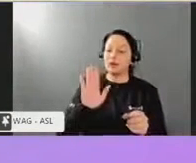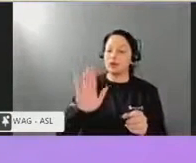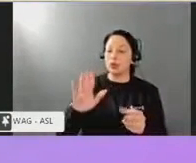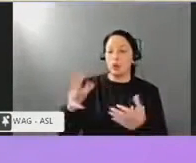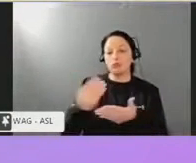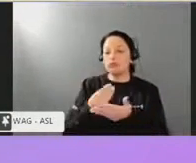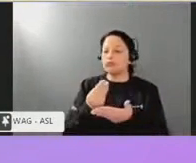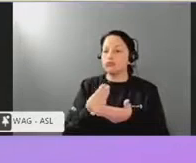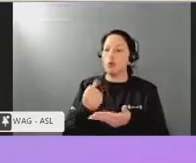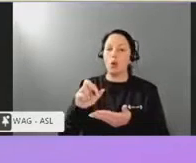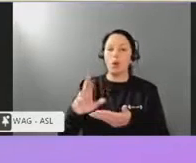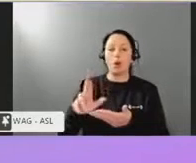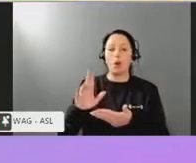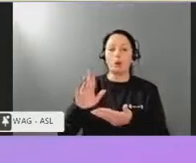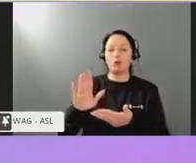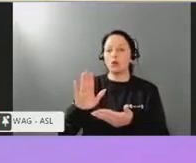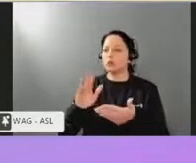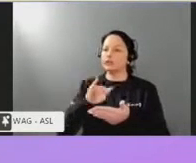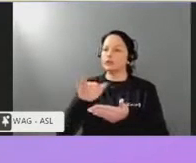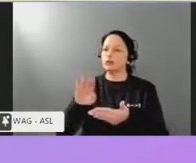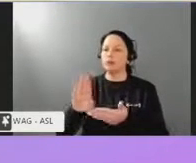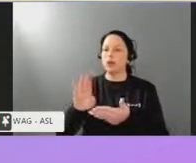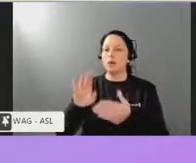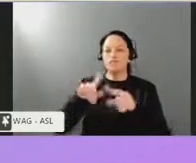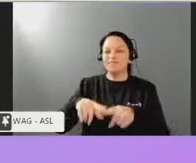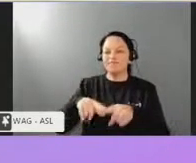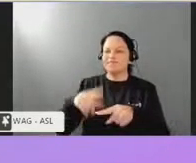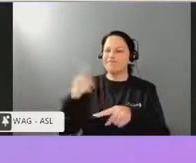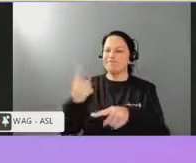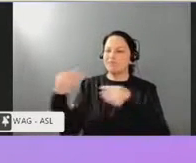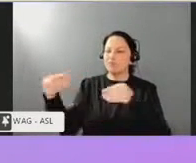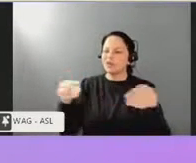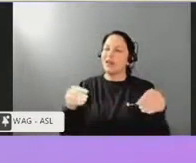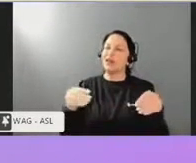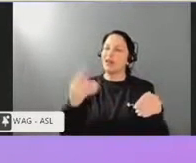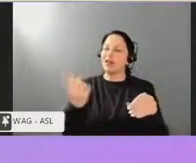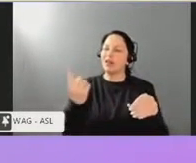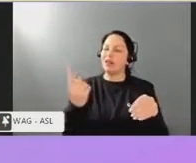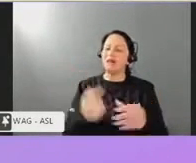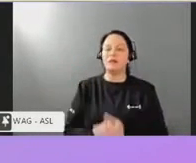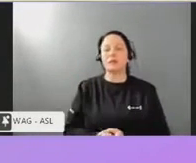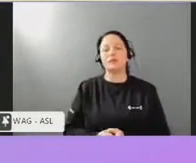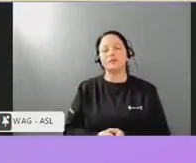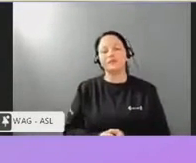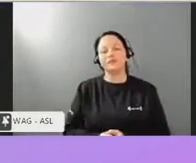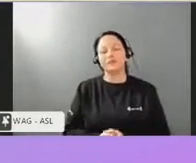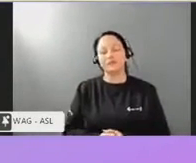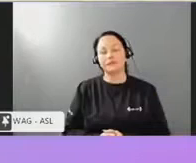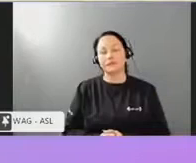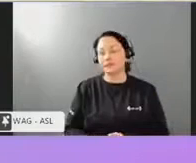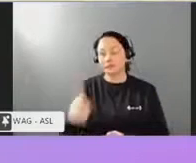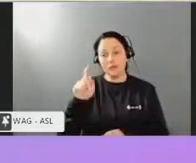clearly a consequence to not paying attention to those things. If you're making living or you're living